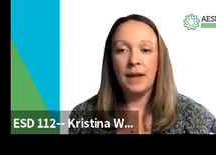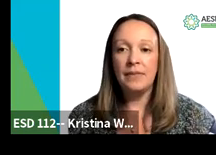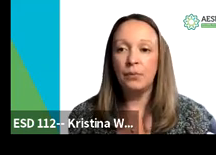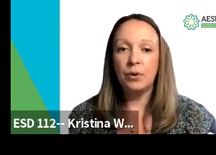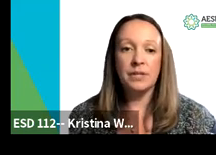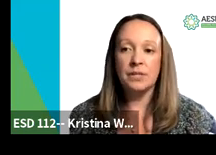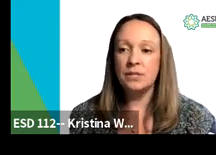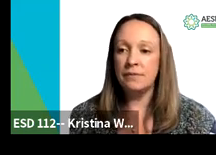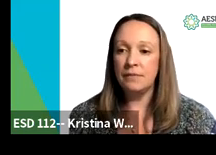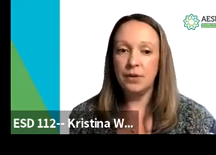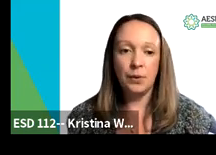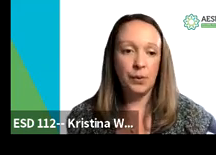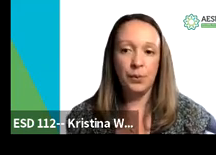ESD 112-- Kristina Wambold: And then we'll go into student view.